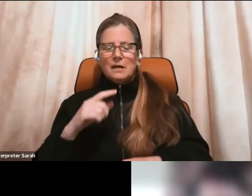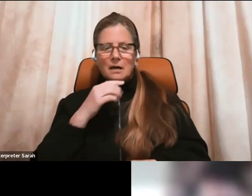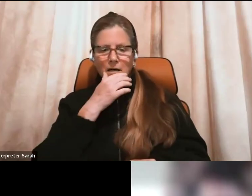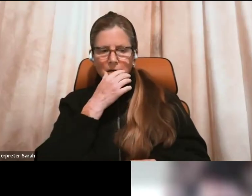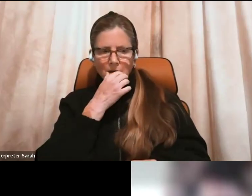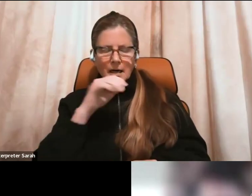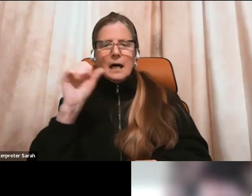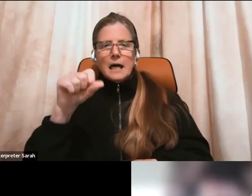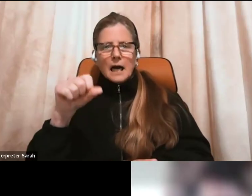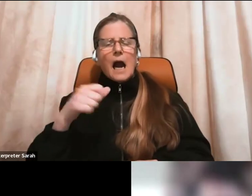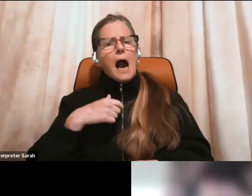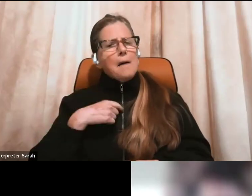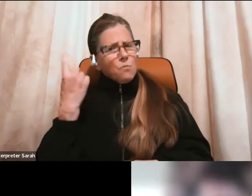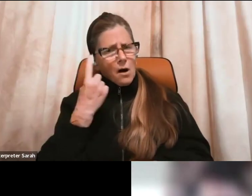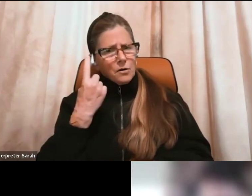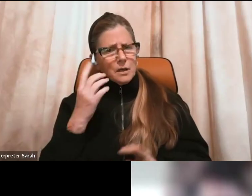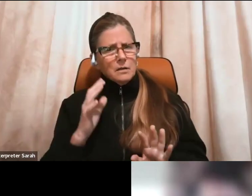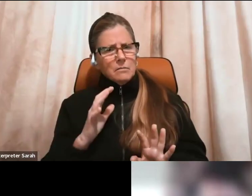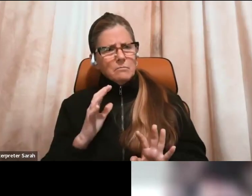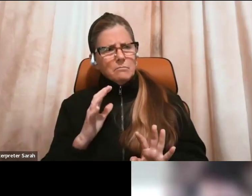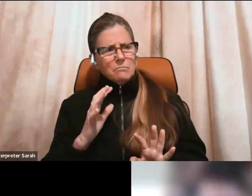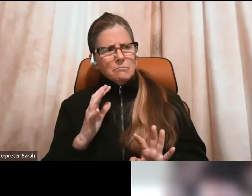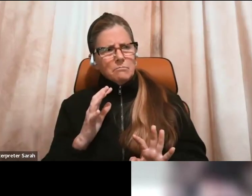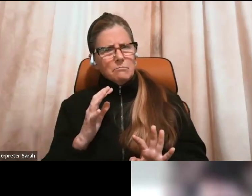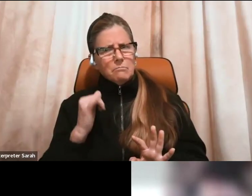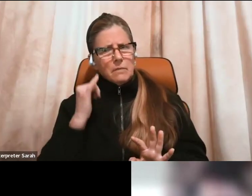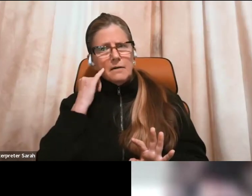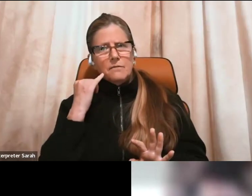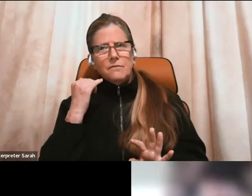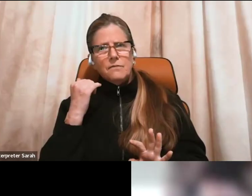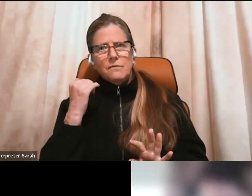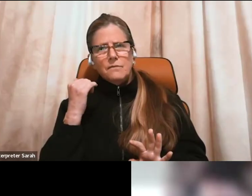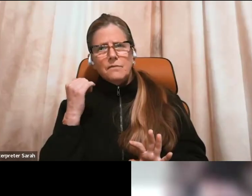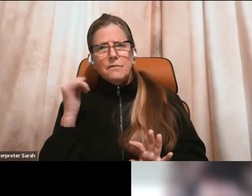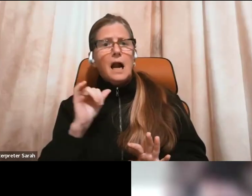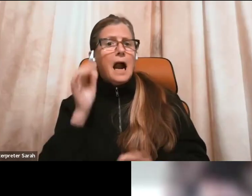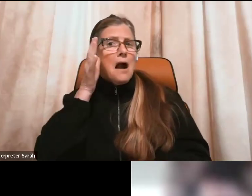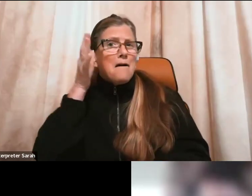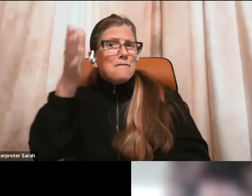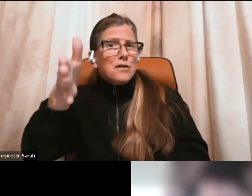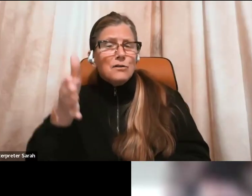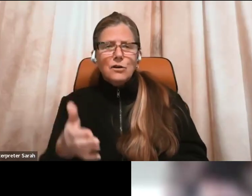Yes, I'm just wondering, like, yes, if there's any, maybe in the future, or any initiative to,